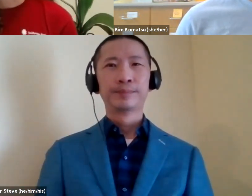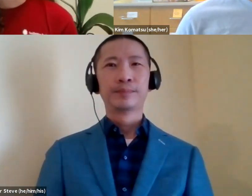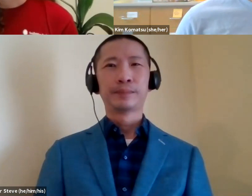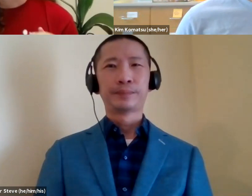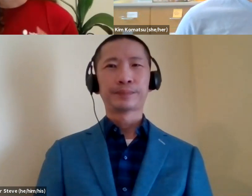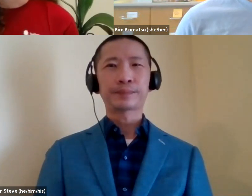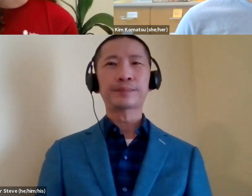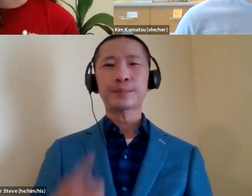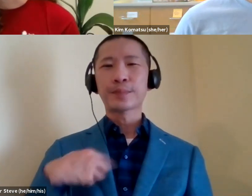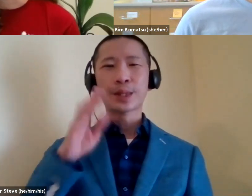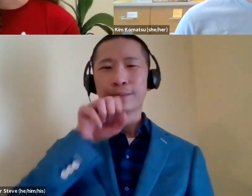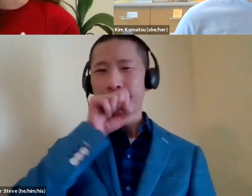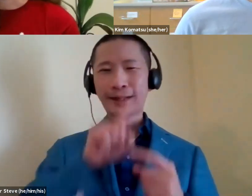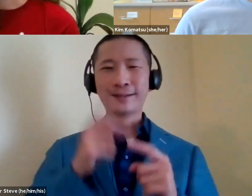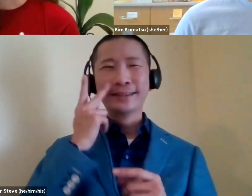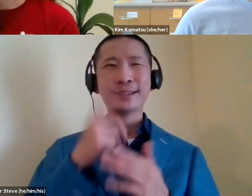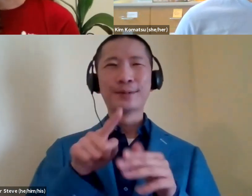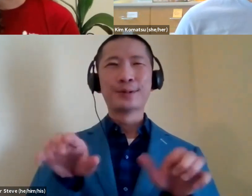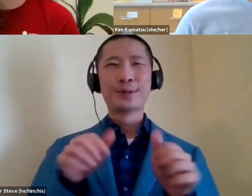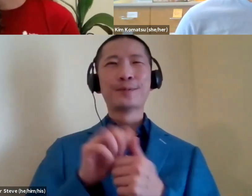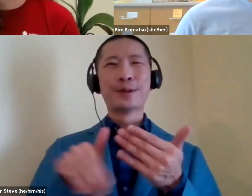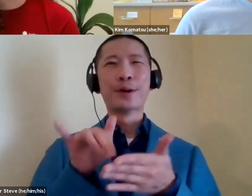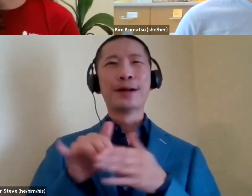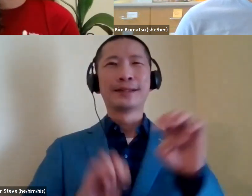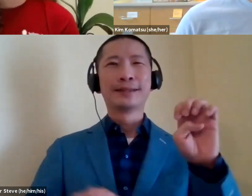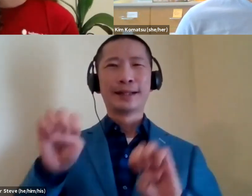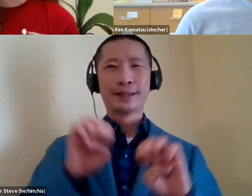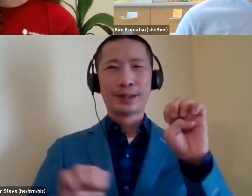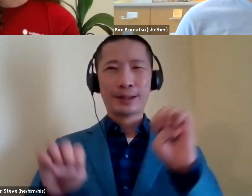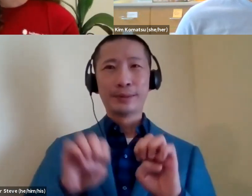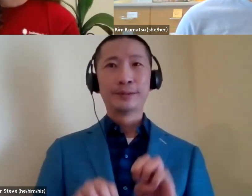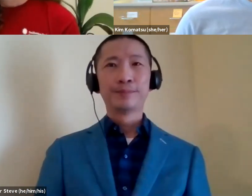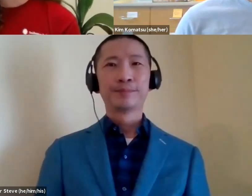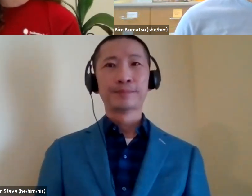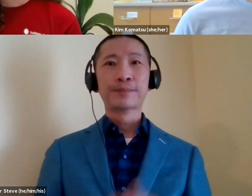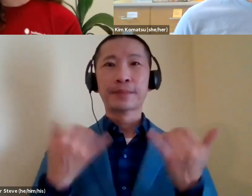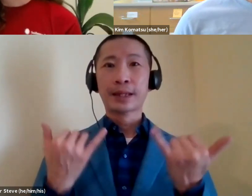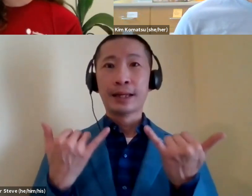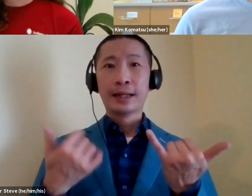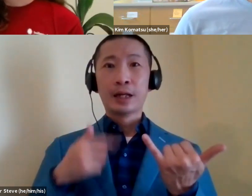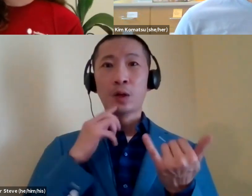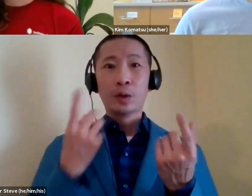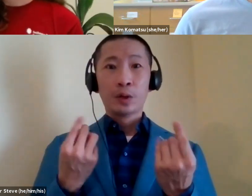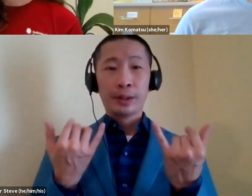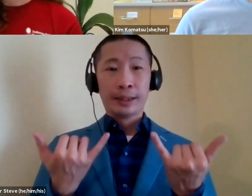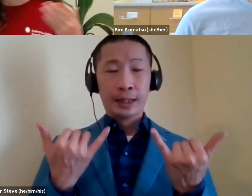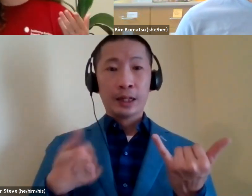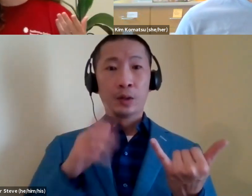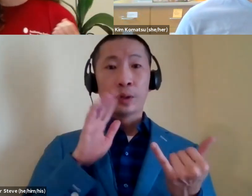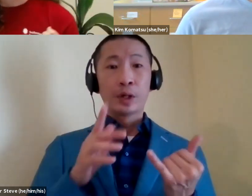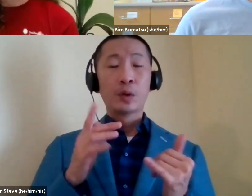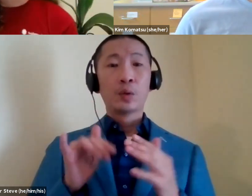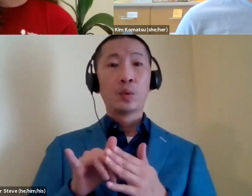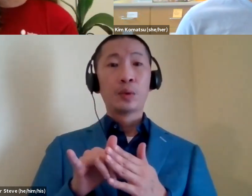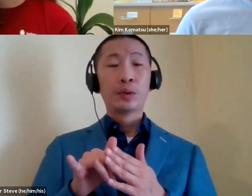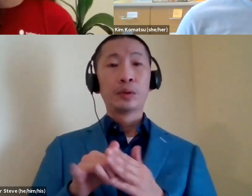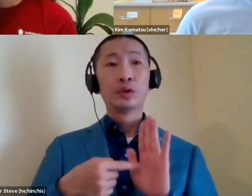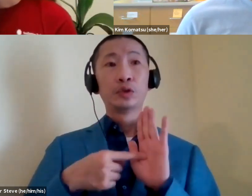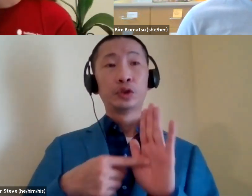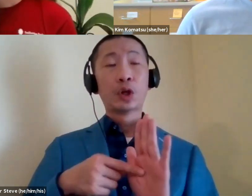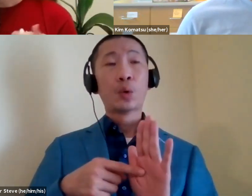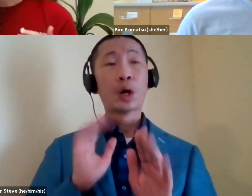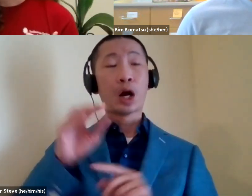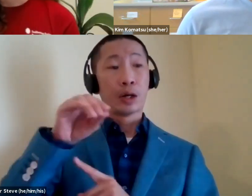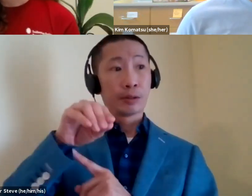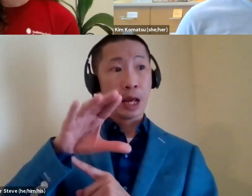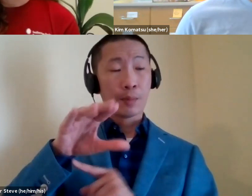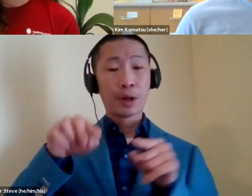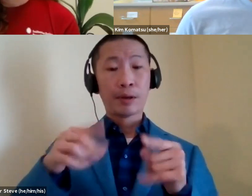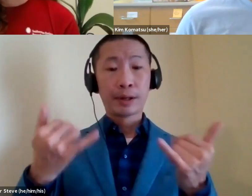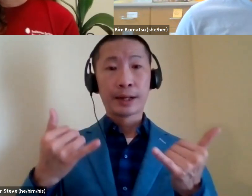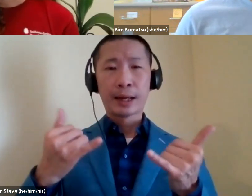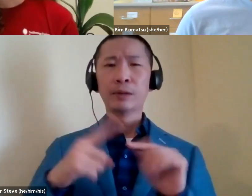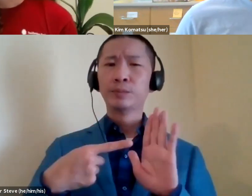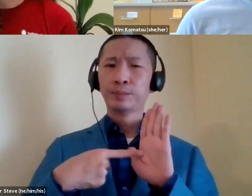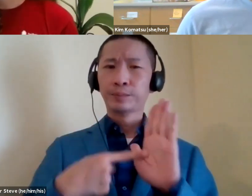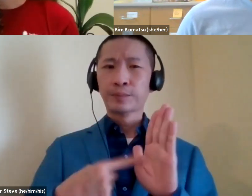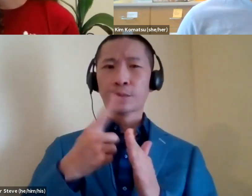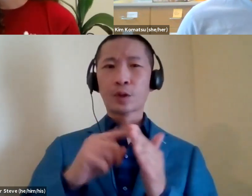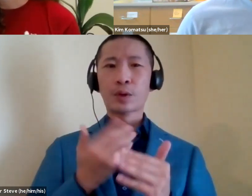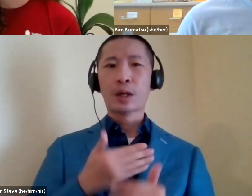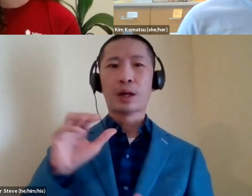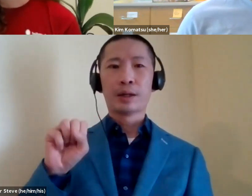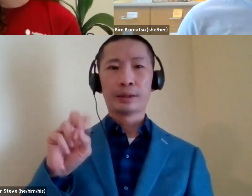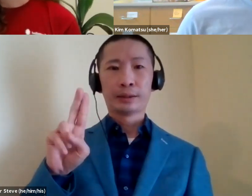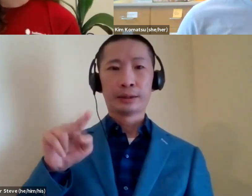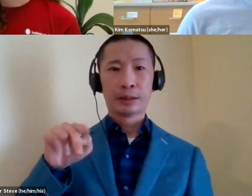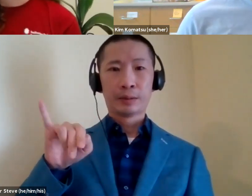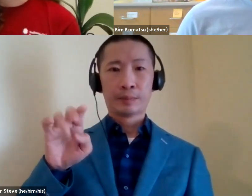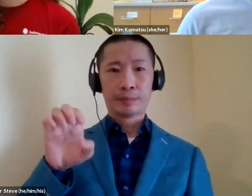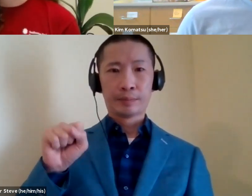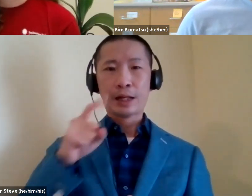Emily Borger: And we're going to love to see what you do with all these experiments. Now what we're going to do now is we're going to turn on our document cam and kind of show you what our supplies are for today's experiments.